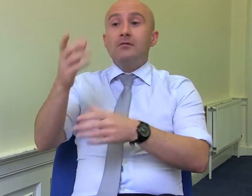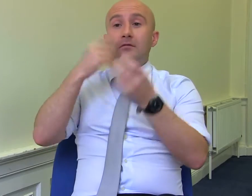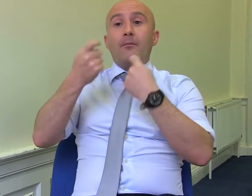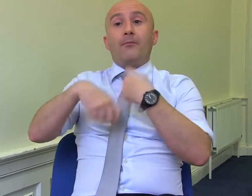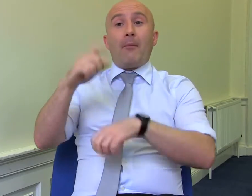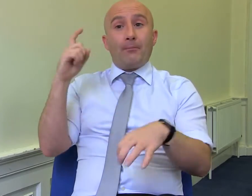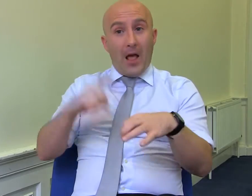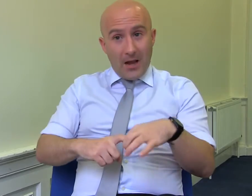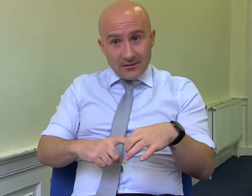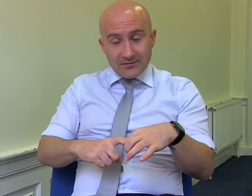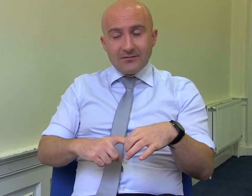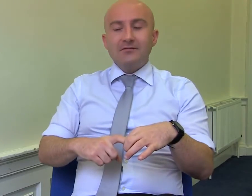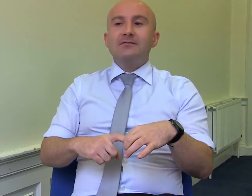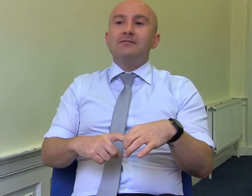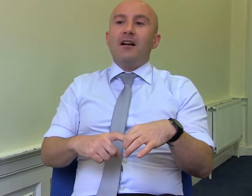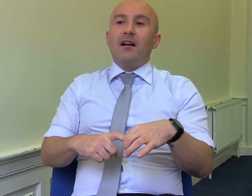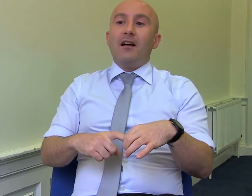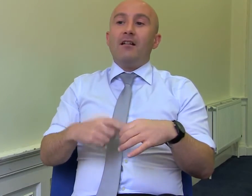got through the course, became qualified and